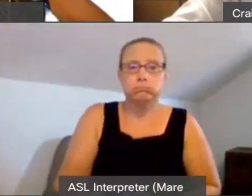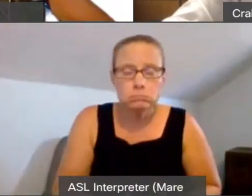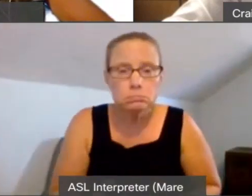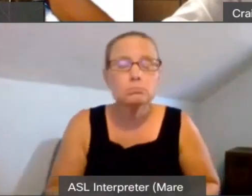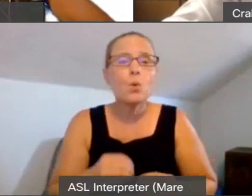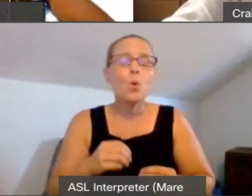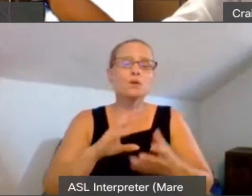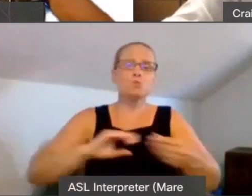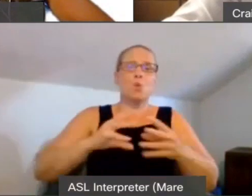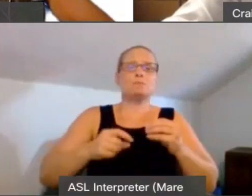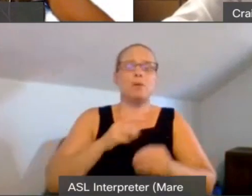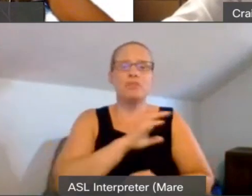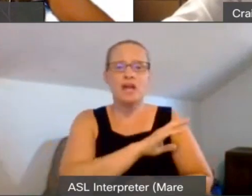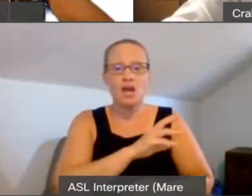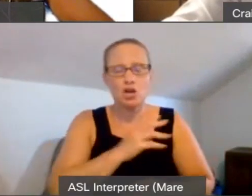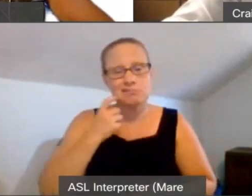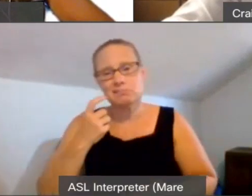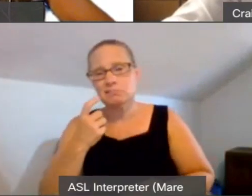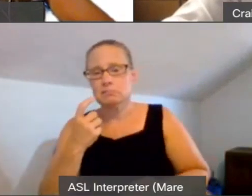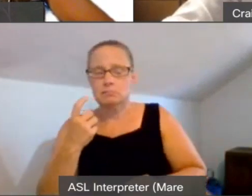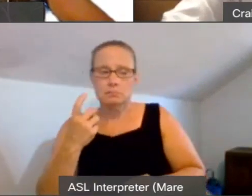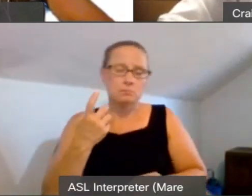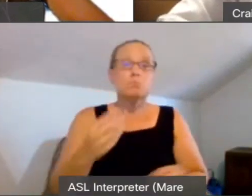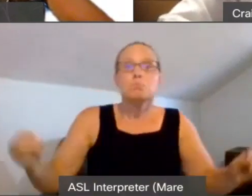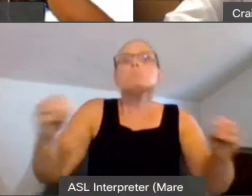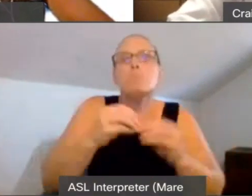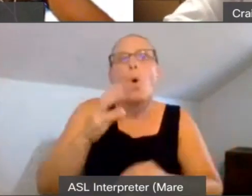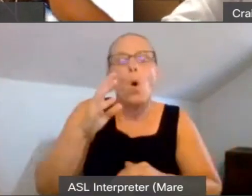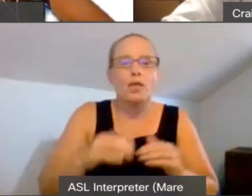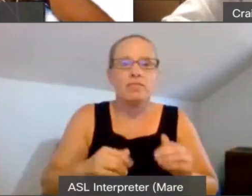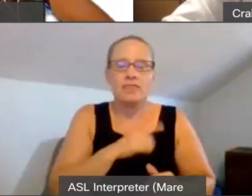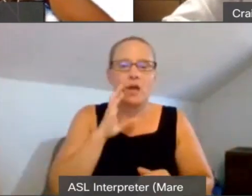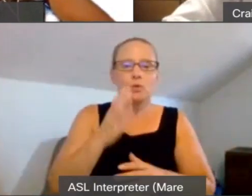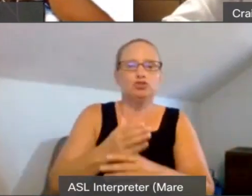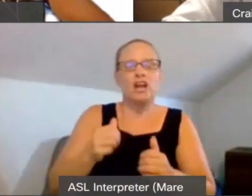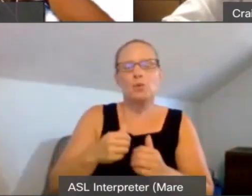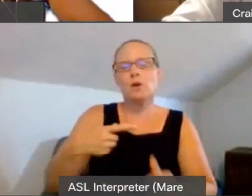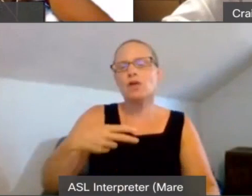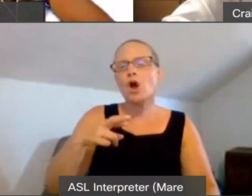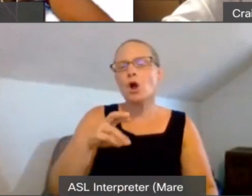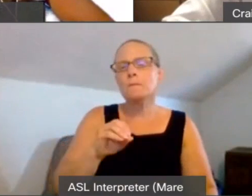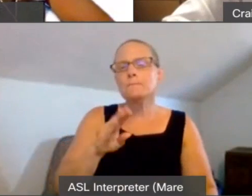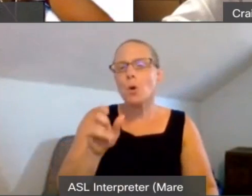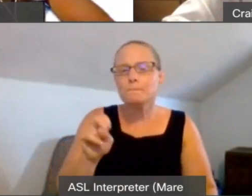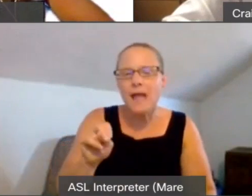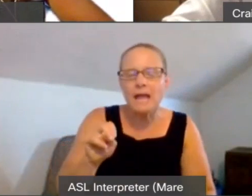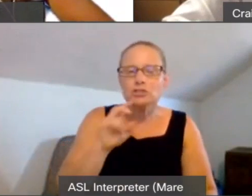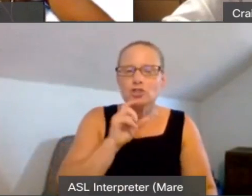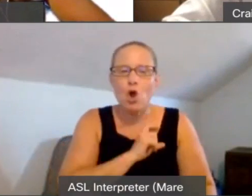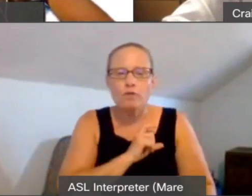more stories about their use and more than they might tell a probation officer or a judge with fear of being in trouble.